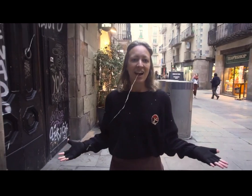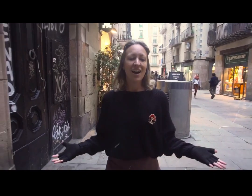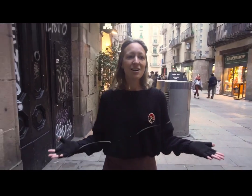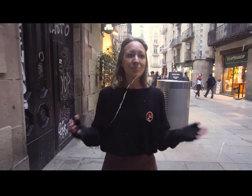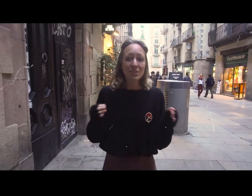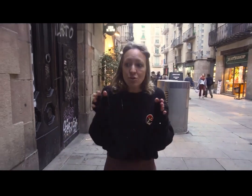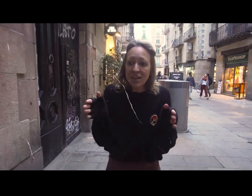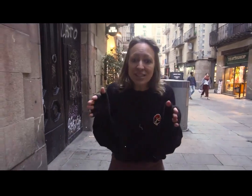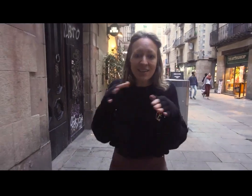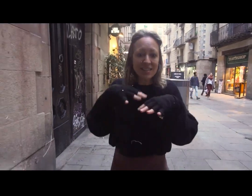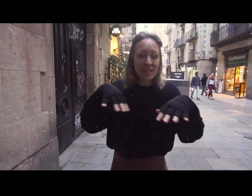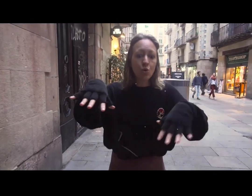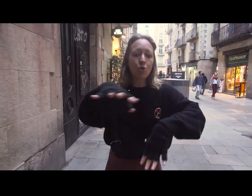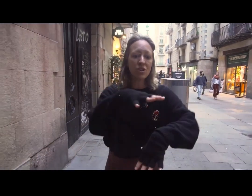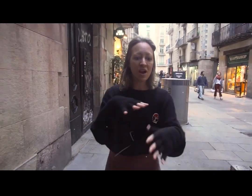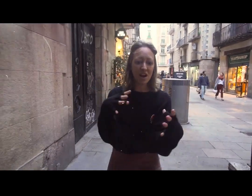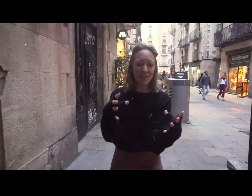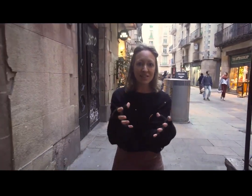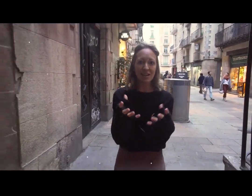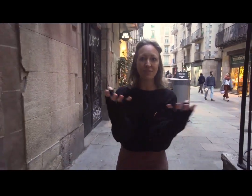so looking inside, there was a courtyard, a little fountain...